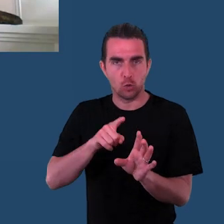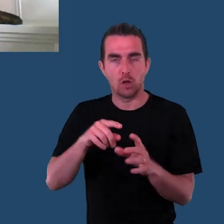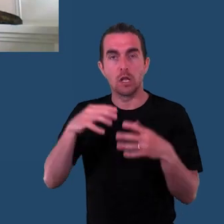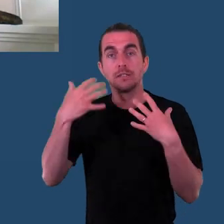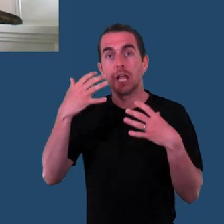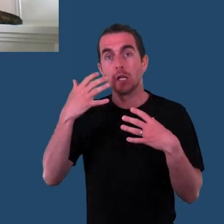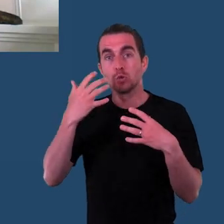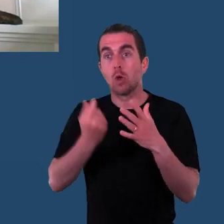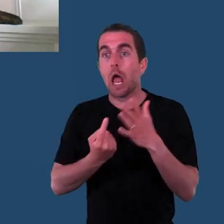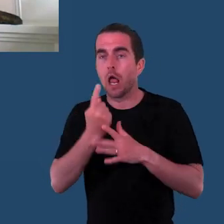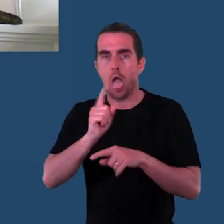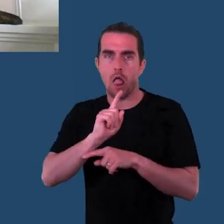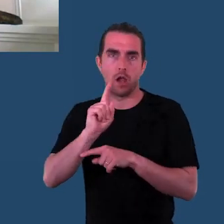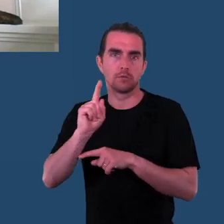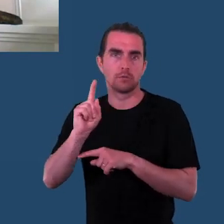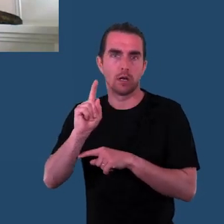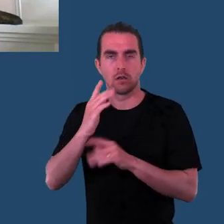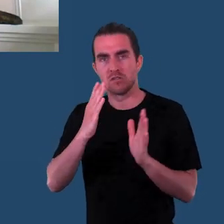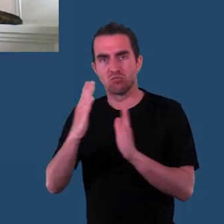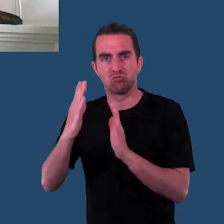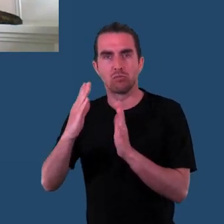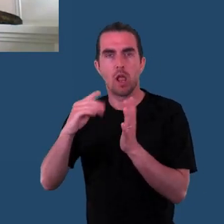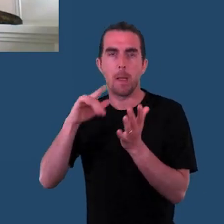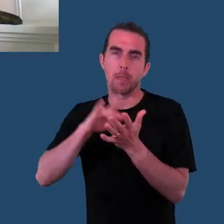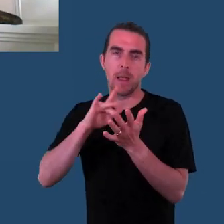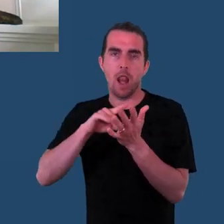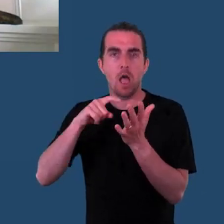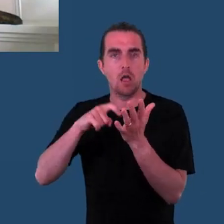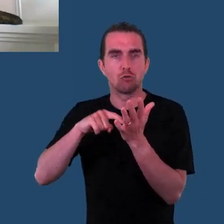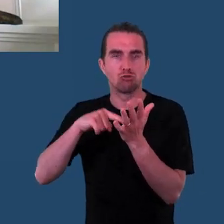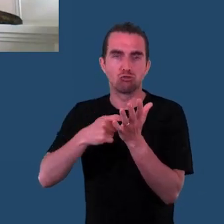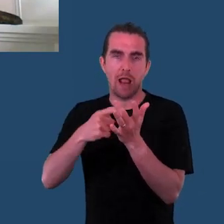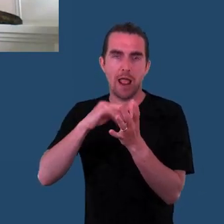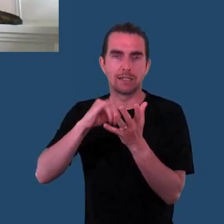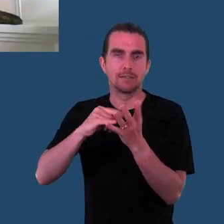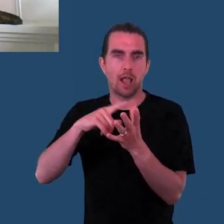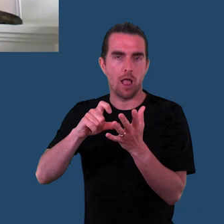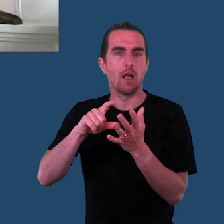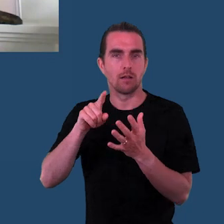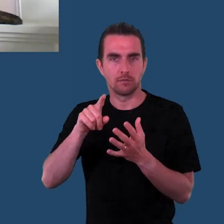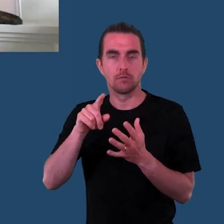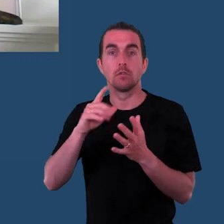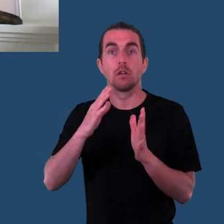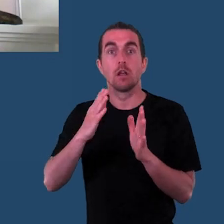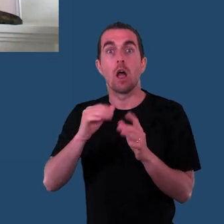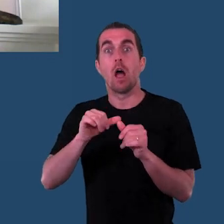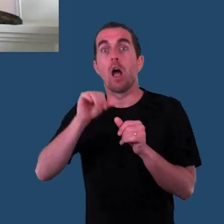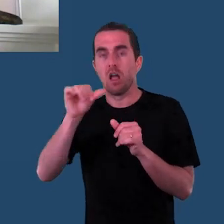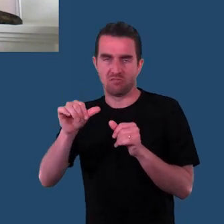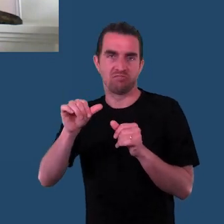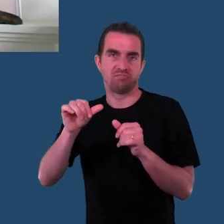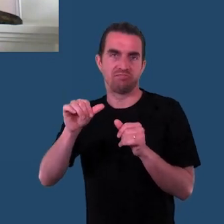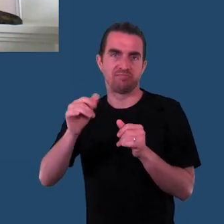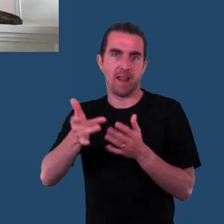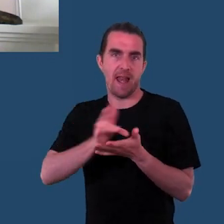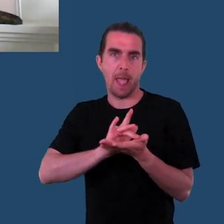And then, dinosaurs came a lot later, in kind of the middle Triassic, and they really became dominant at the end of the Triassic extinction.